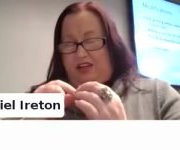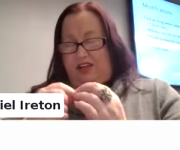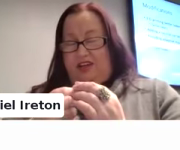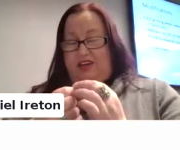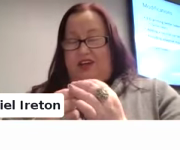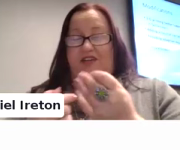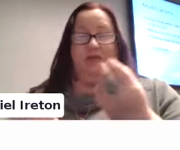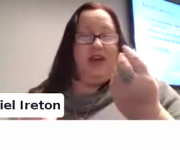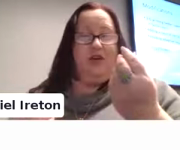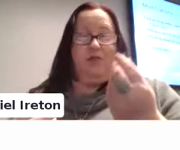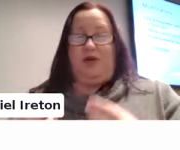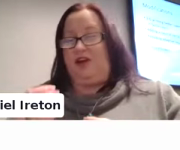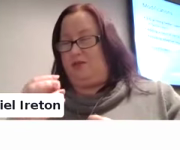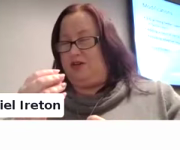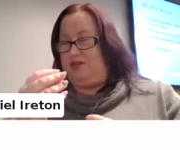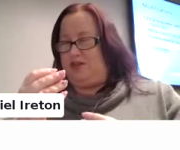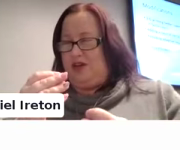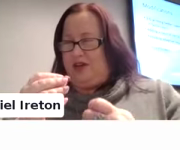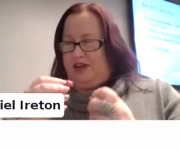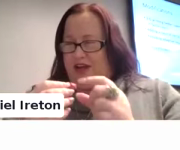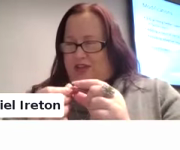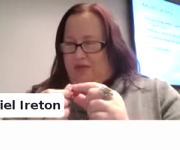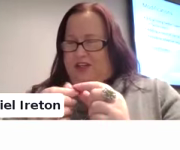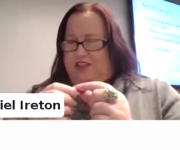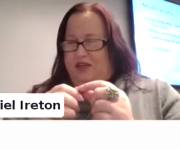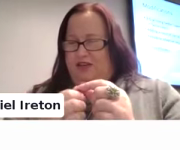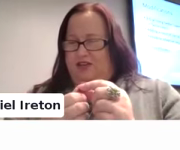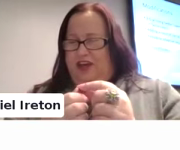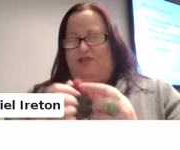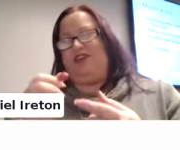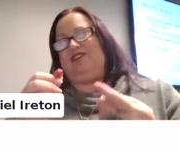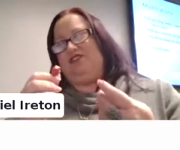Where as with the 3-D printed tokens we've created, if you can see and you might not be able to, the red and the green are actually quite different.